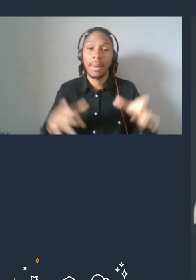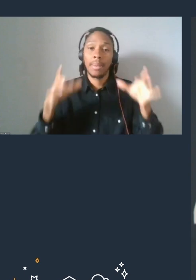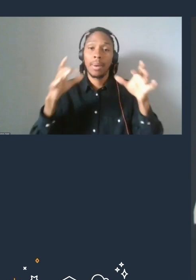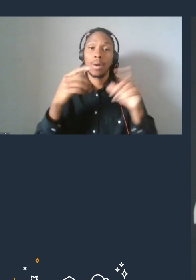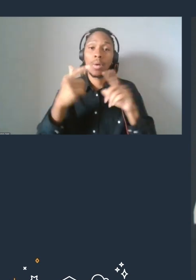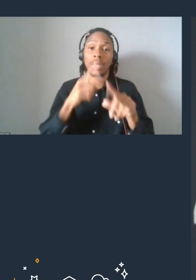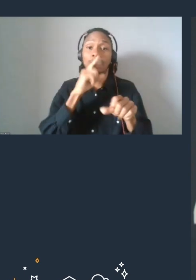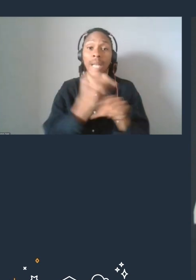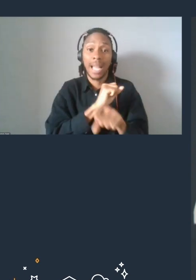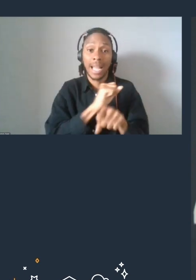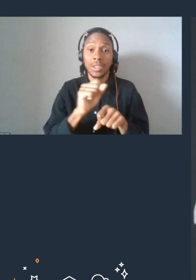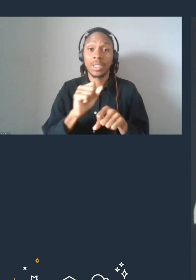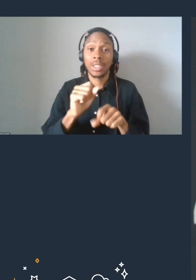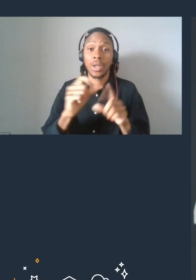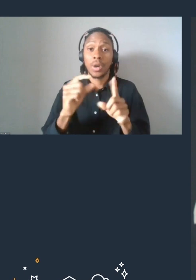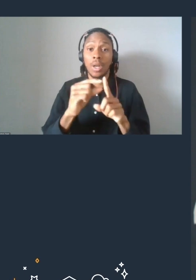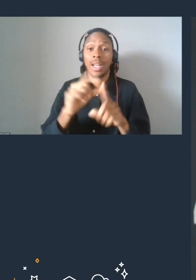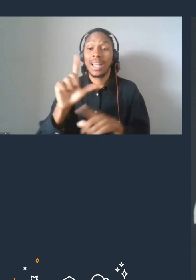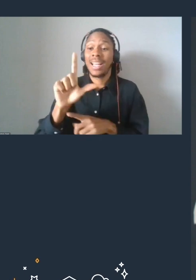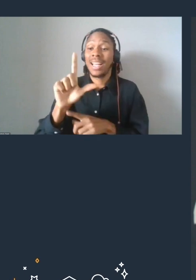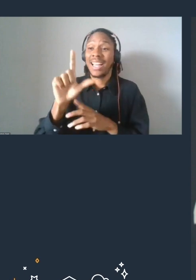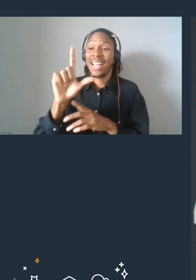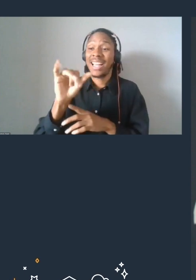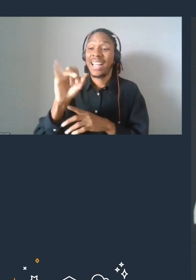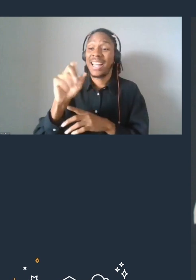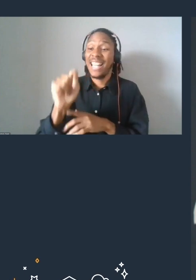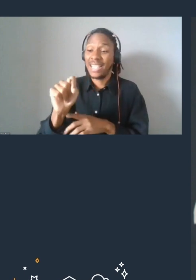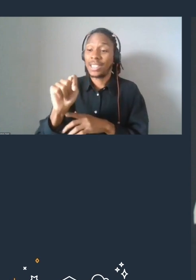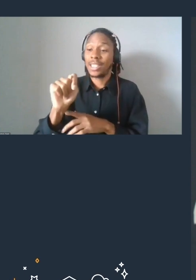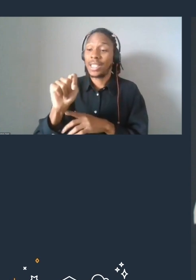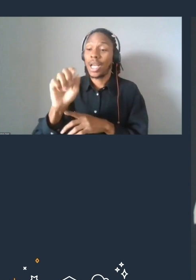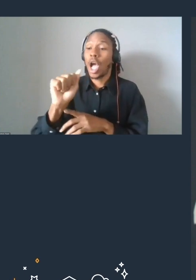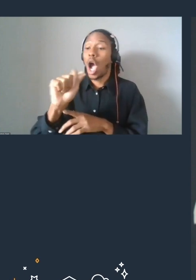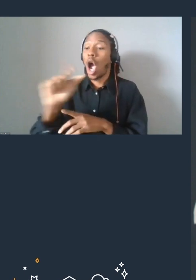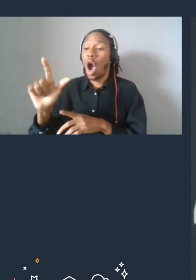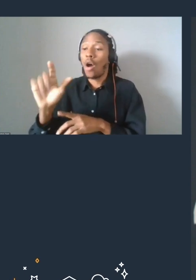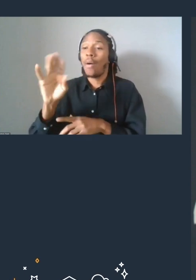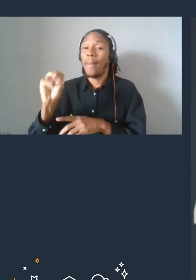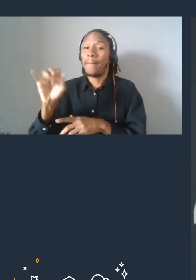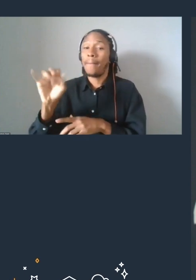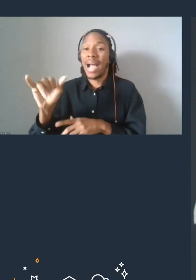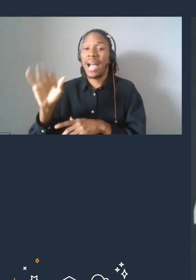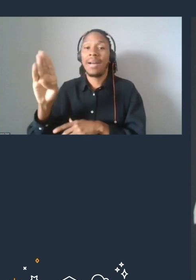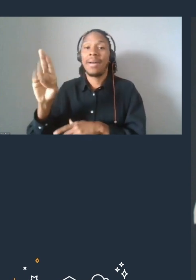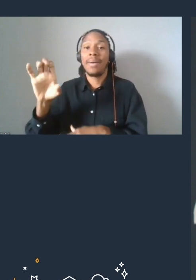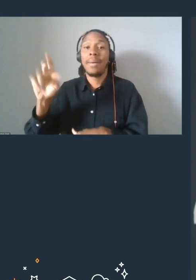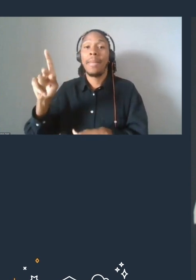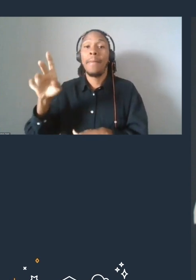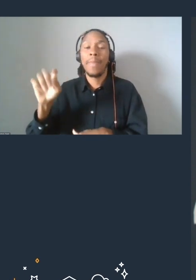is list all my buckets. So this validation feature will flag that for you